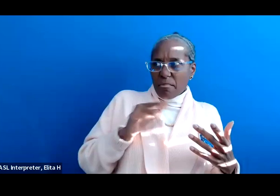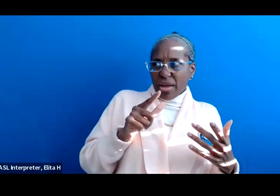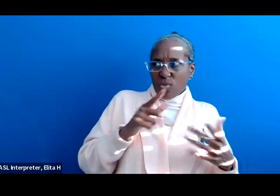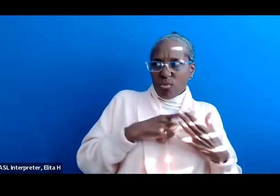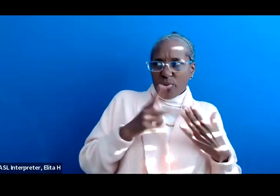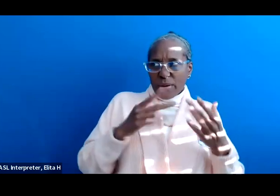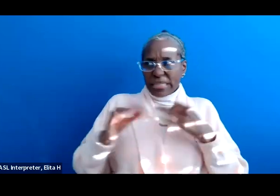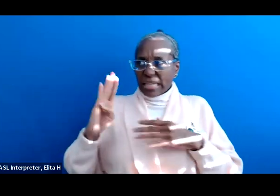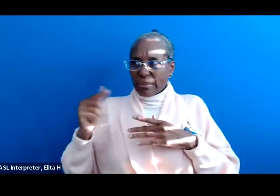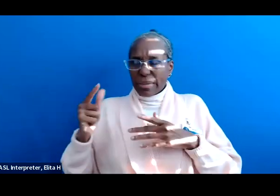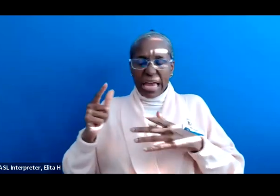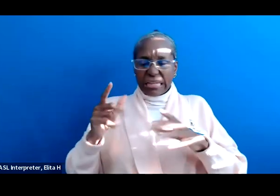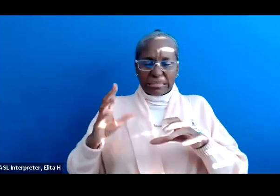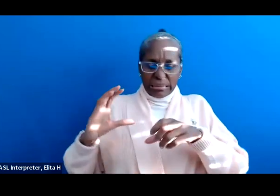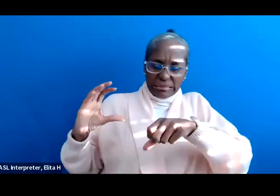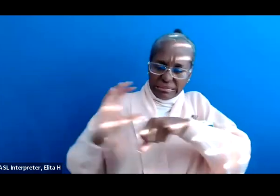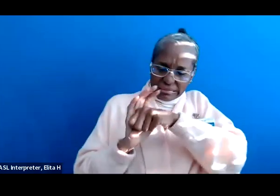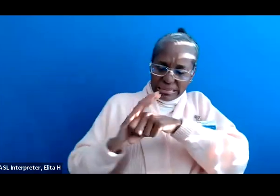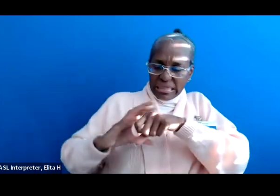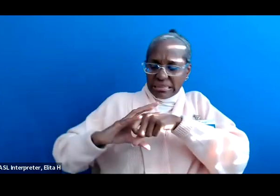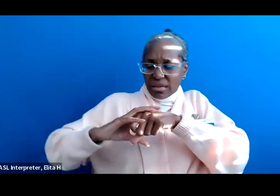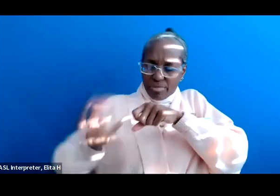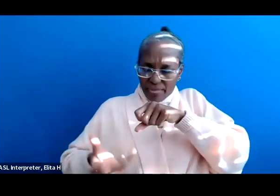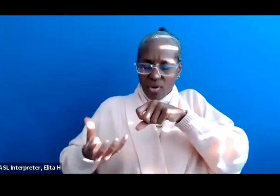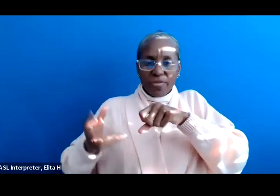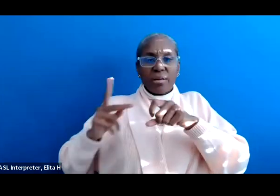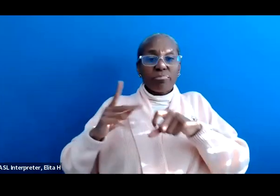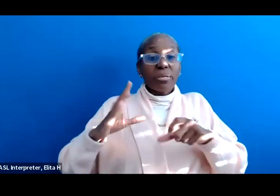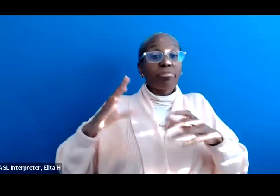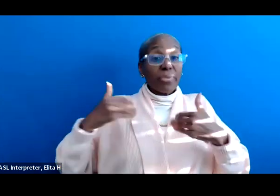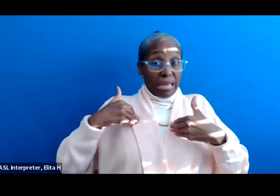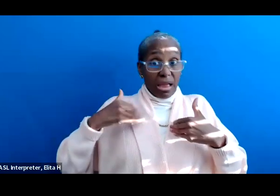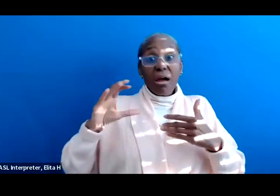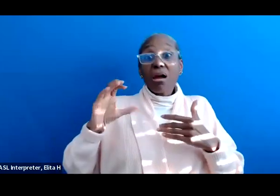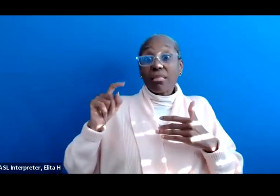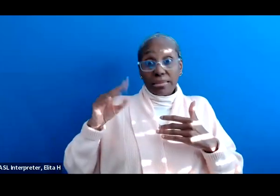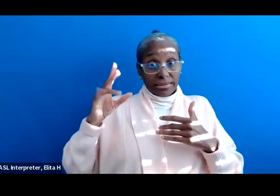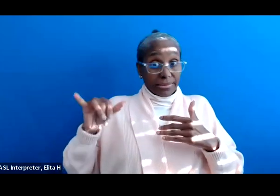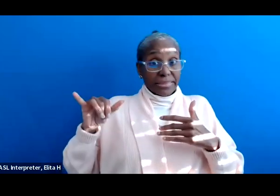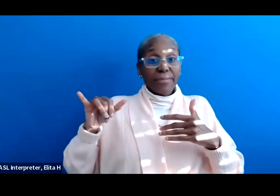The bags are hard to stay on. They sometimes pop off. There are people that have had the colostomy that love it.